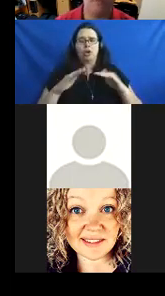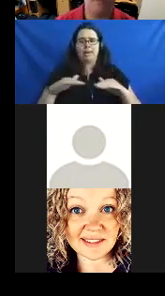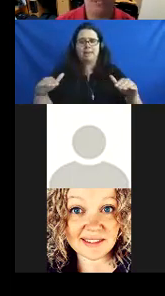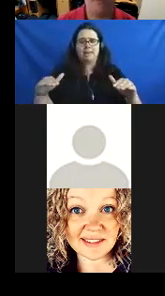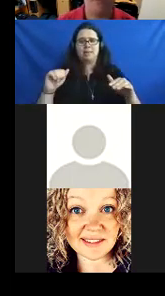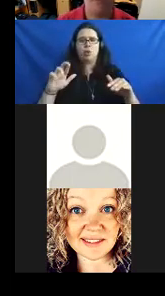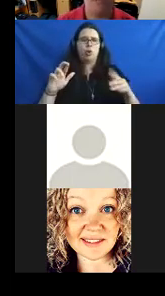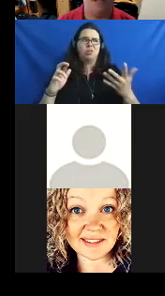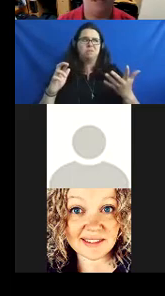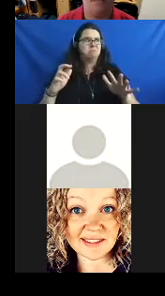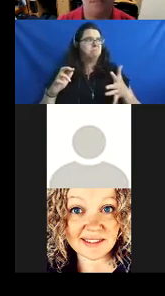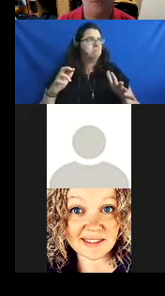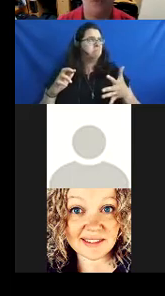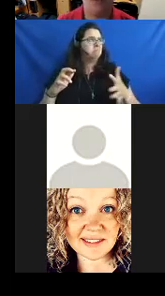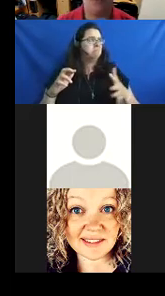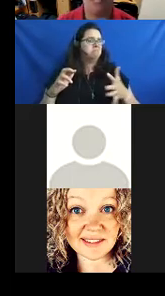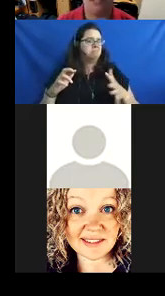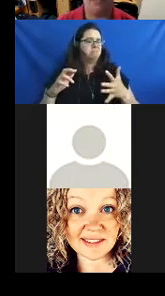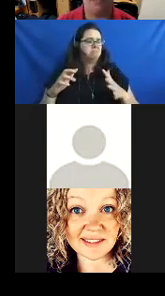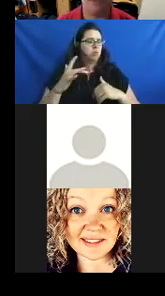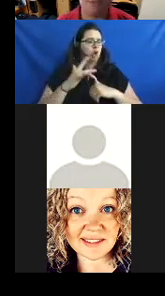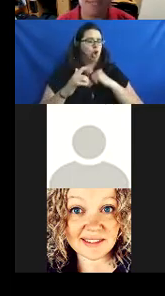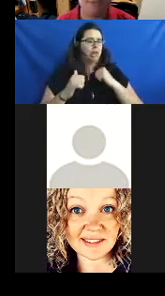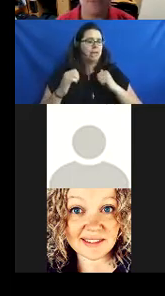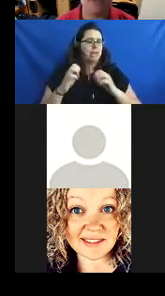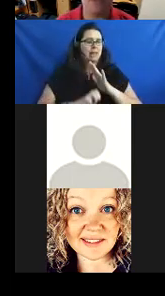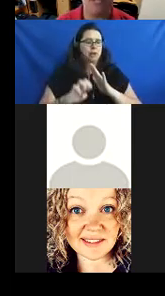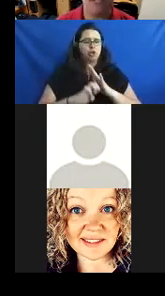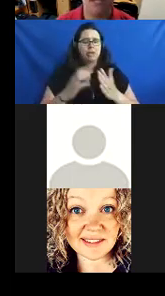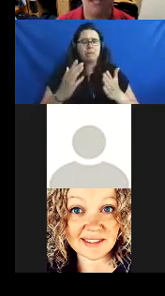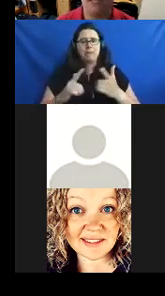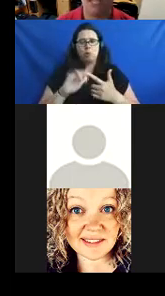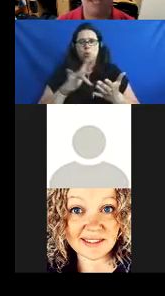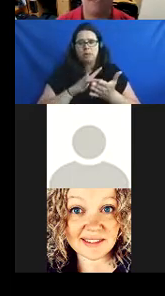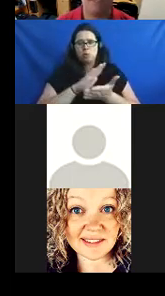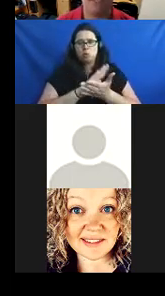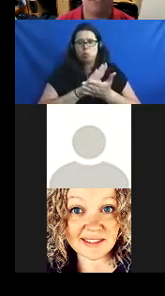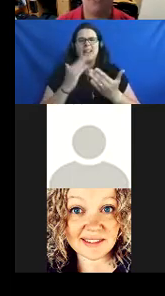REALLY EARLY ELEMENTARY, MAYBE INTO MIDDLE SCHOOL. IT HAS SOME GAMES BUILT IN.